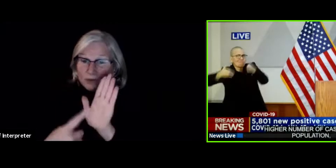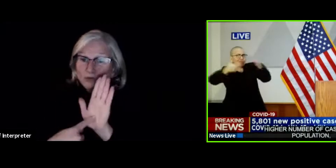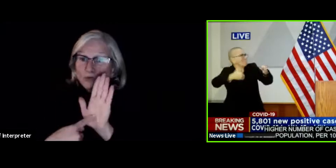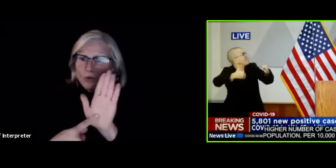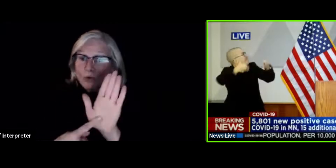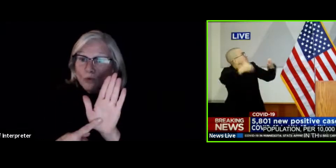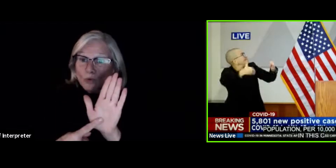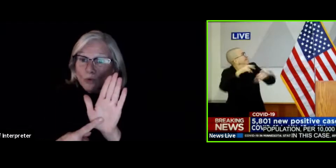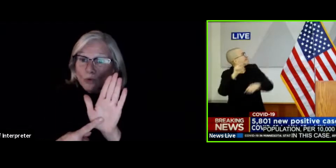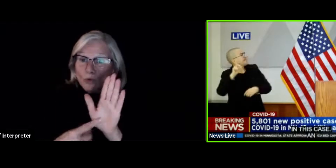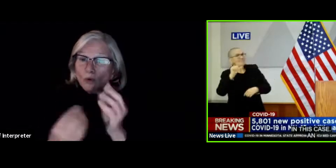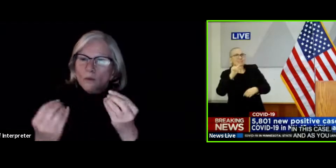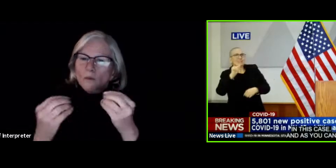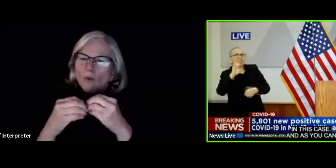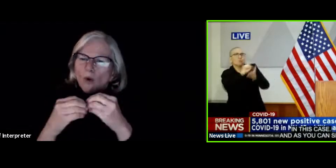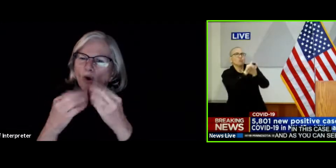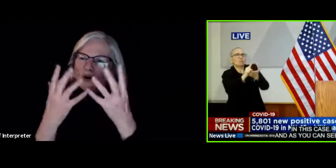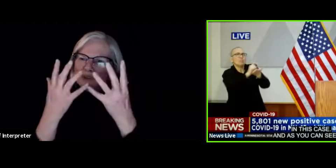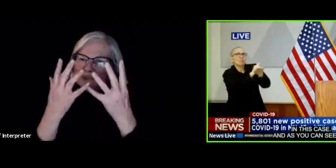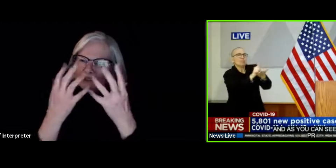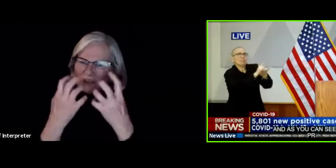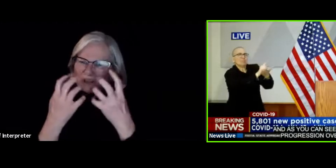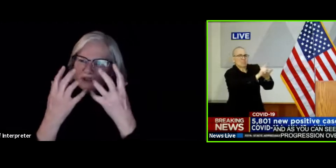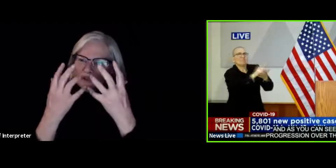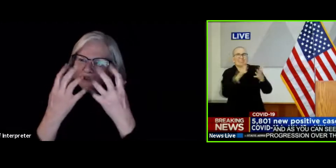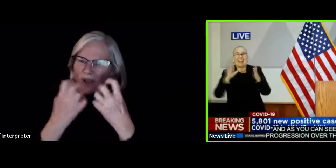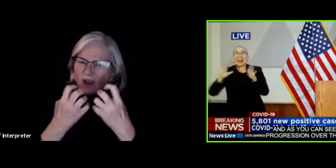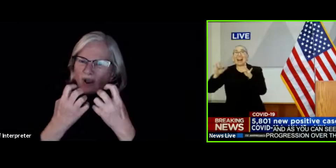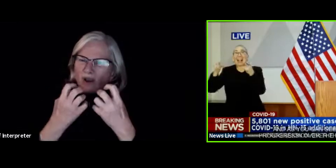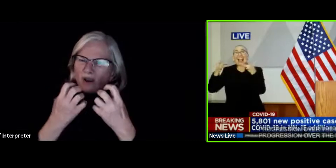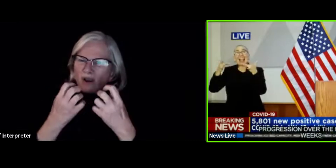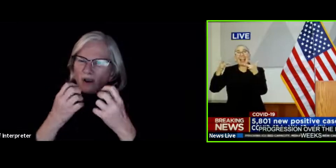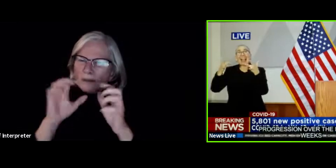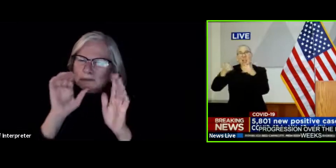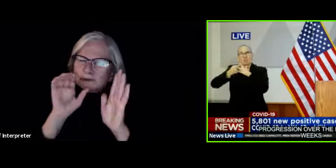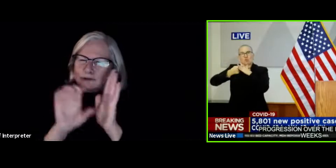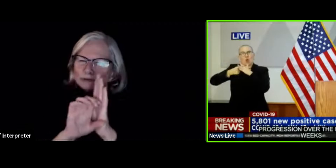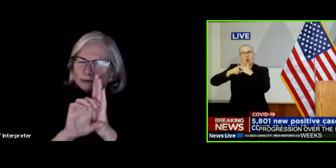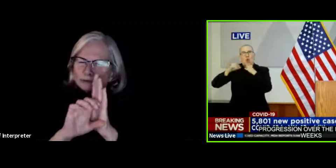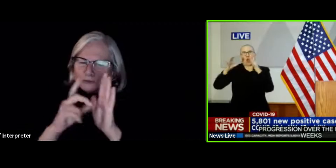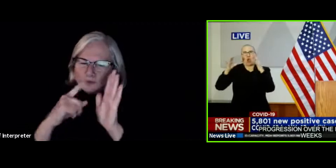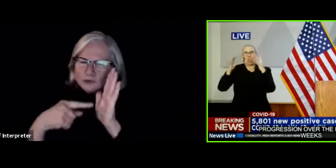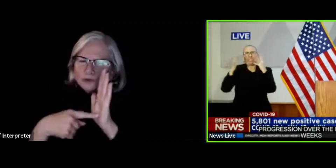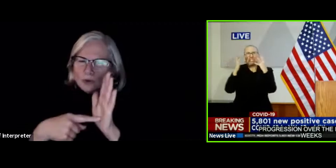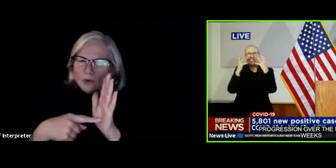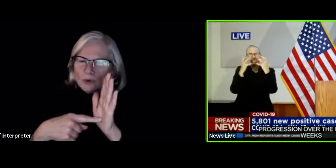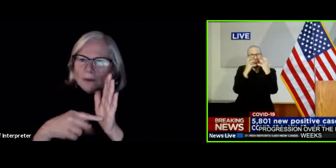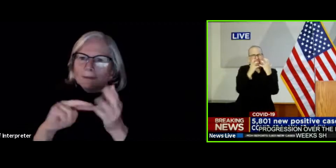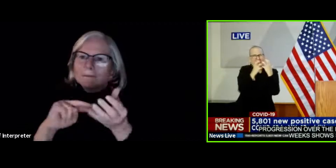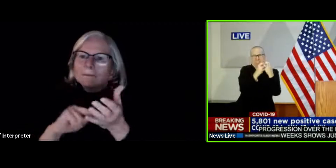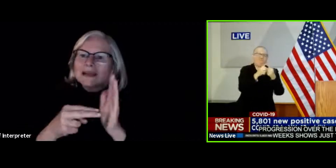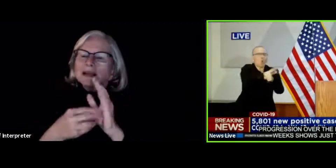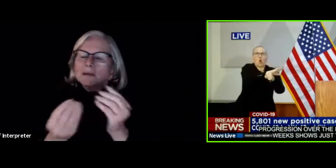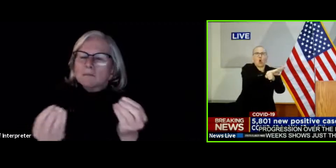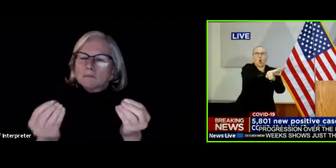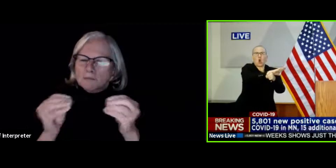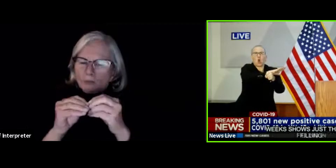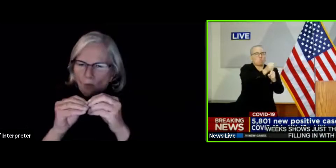AND DARKER COLORS, GREATER AND GREATER CONCENTRATIONS OF NUMBER OF CASES PER 10,000 PEOPLE.